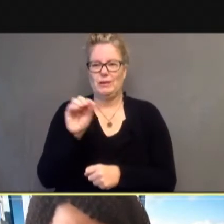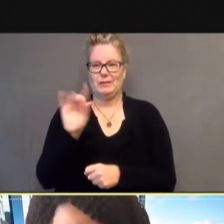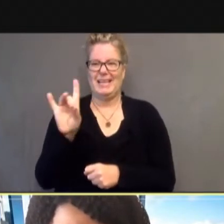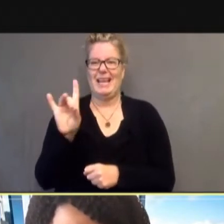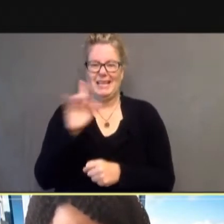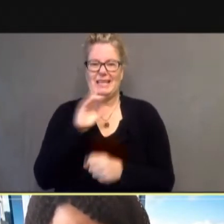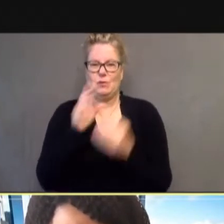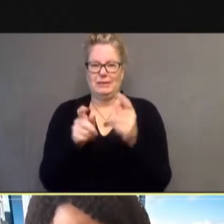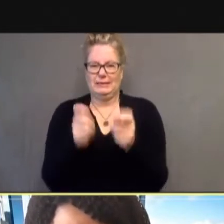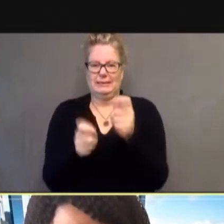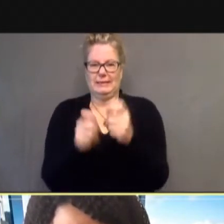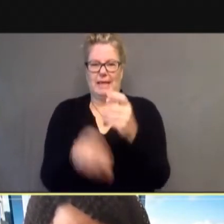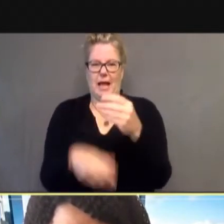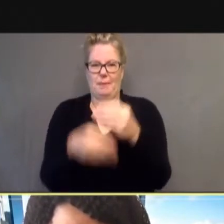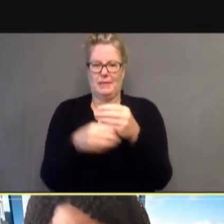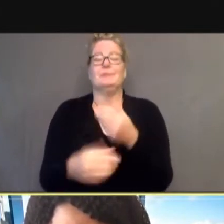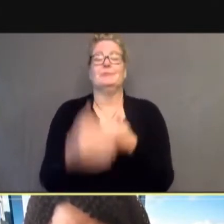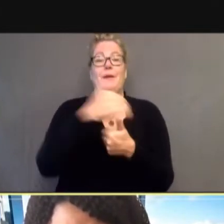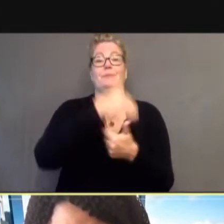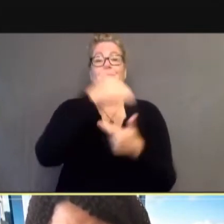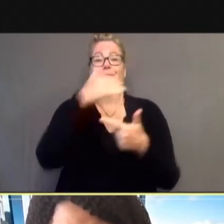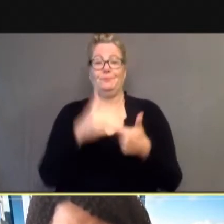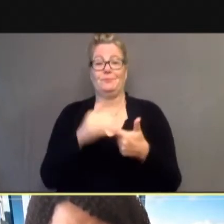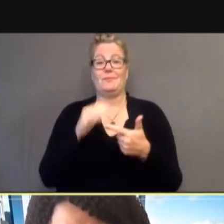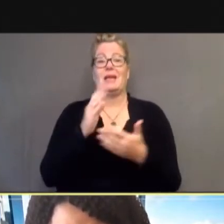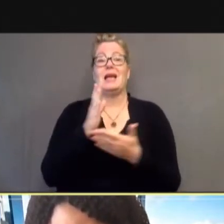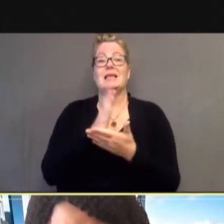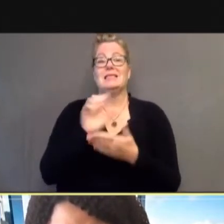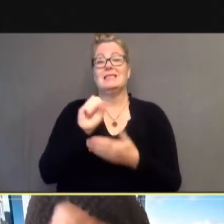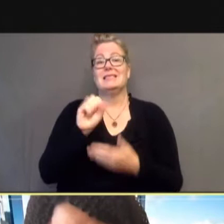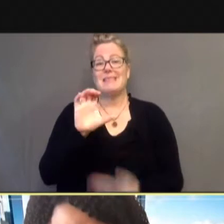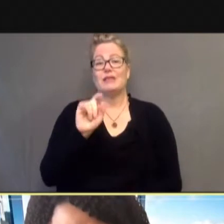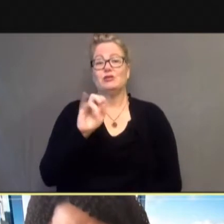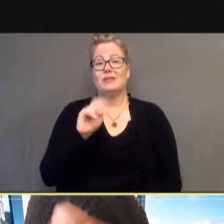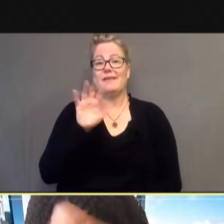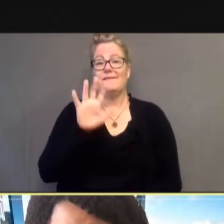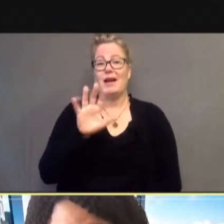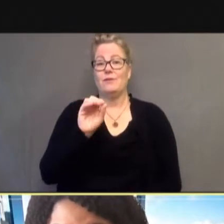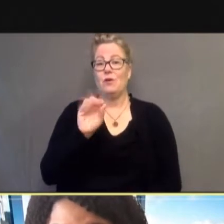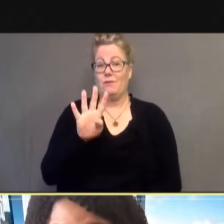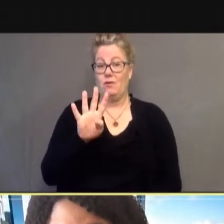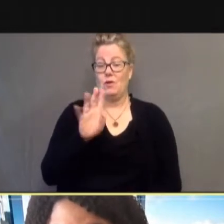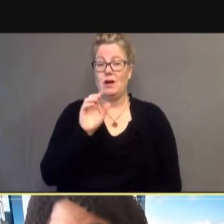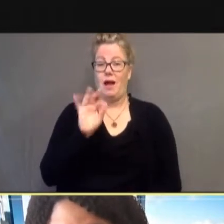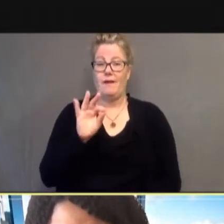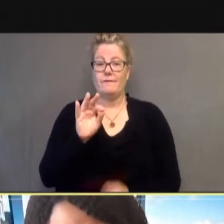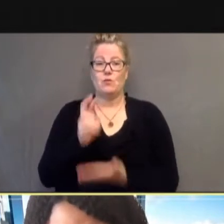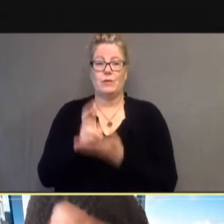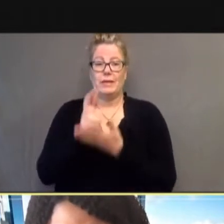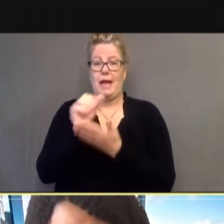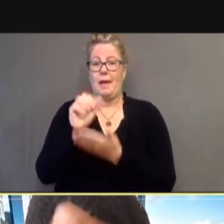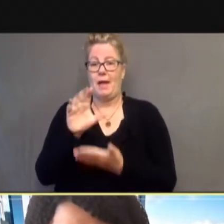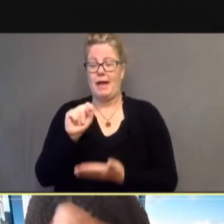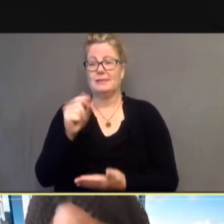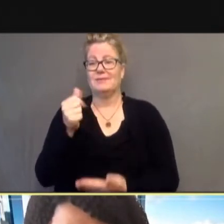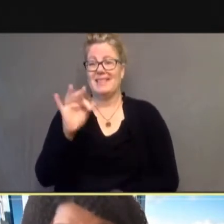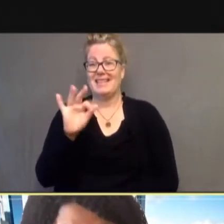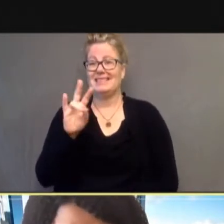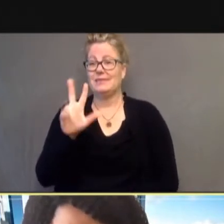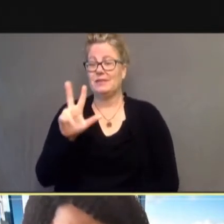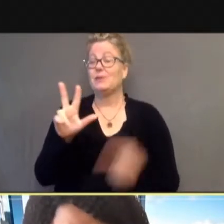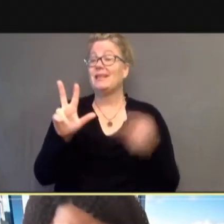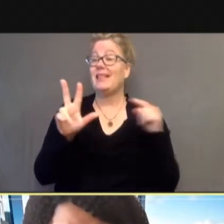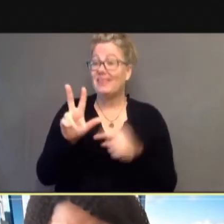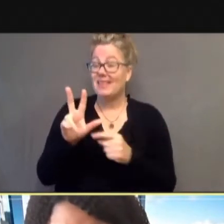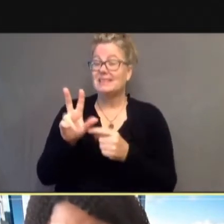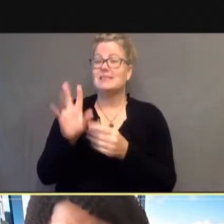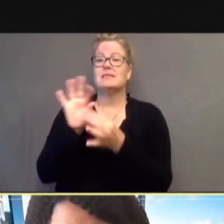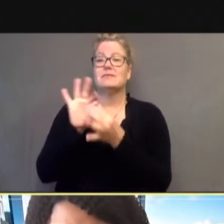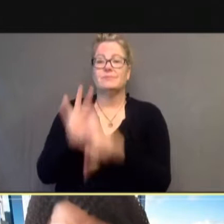Act of 1973. This act only applies to recipients of federal financial assistance. So if there's